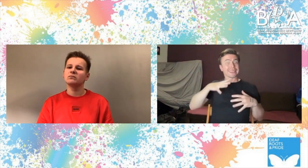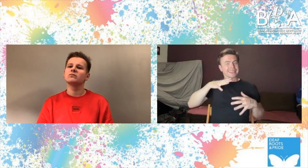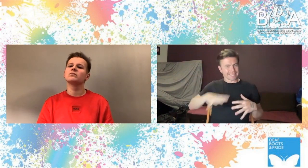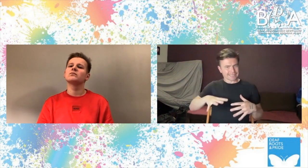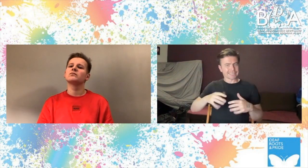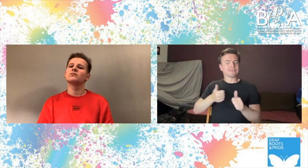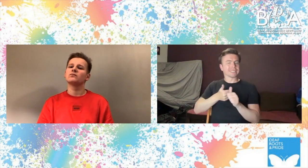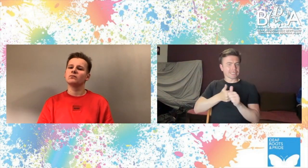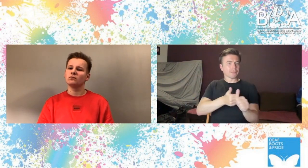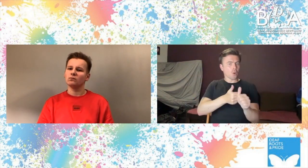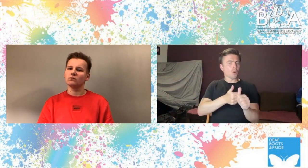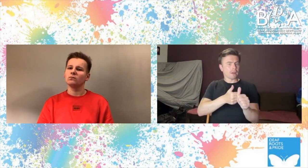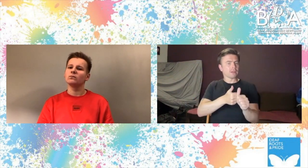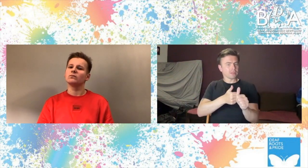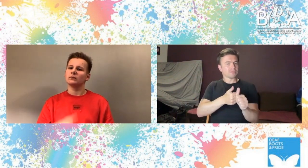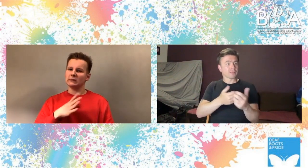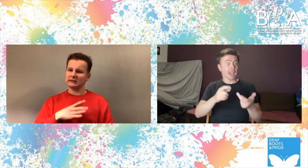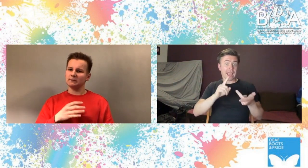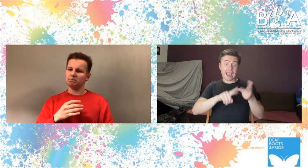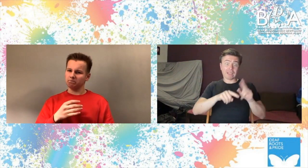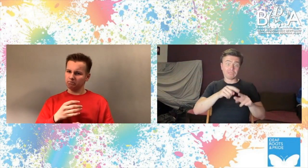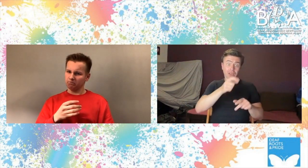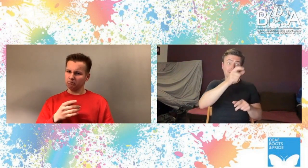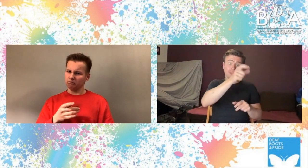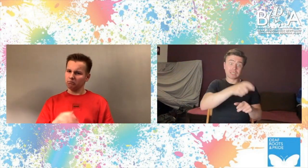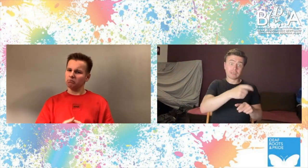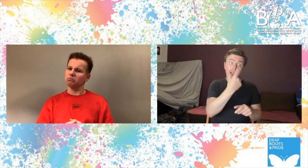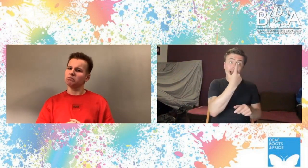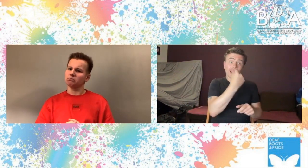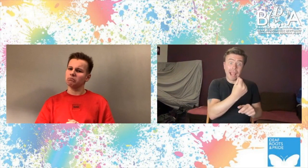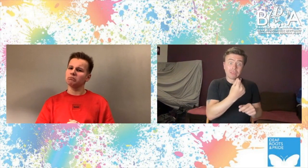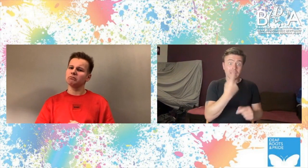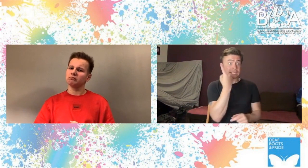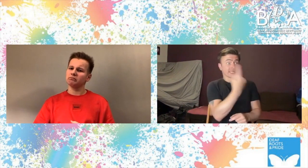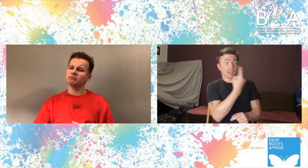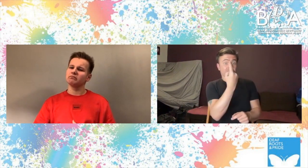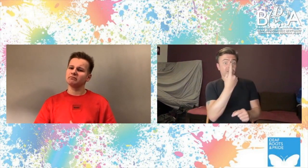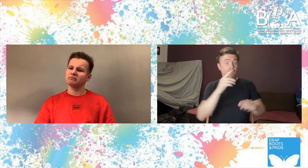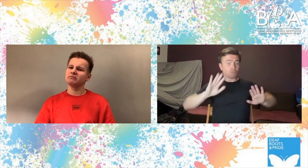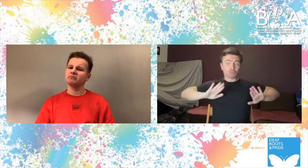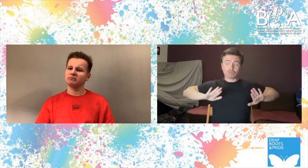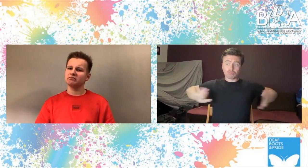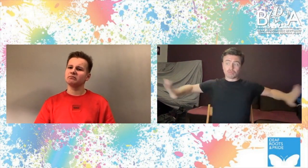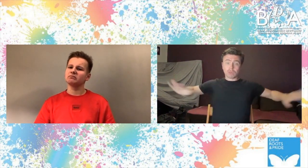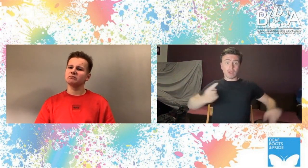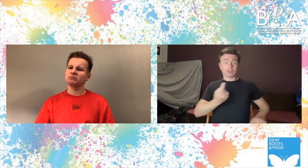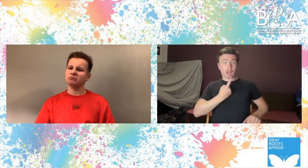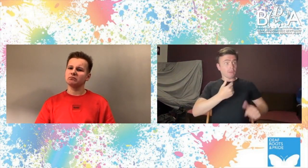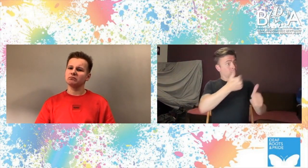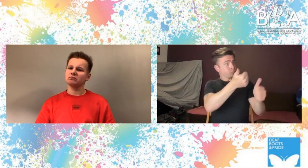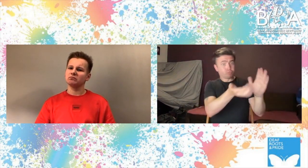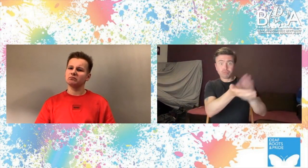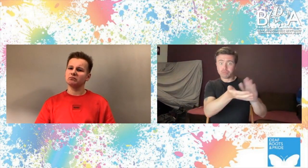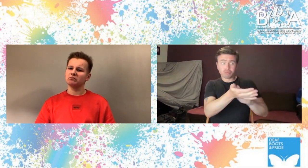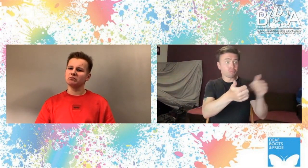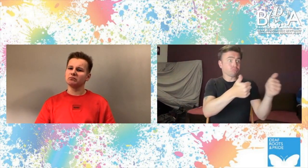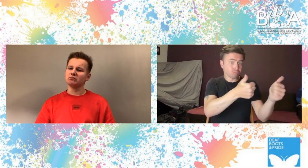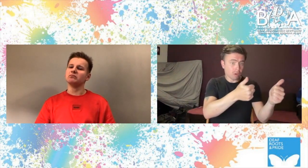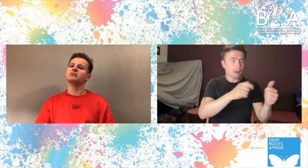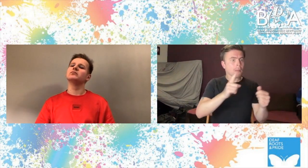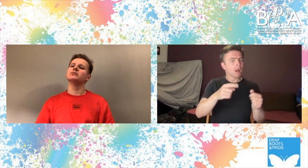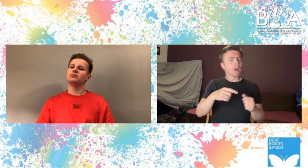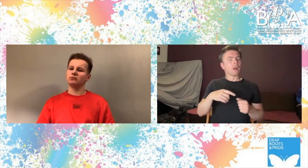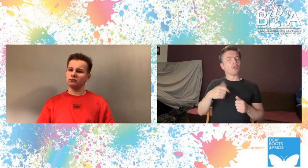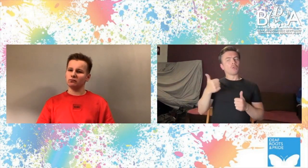on their own, without that support, then well done to them, I applaud them.